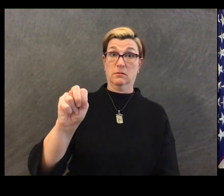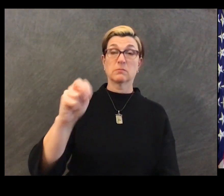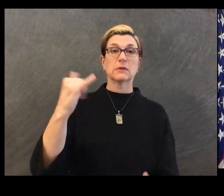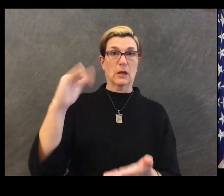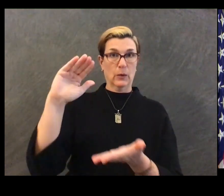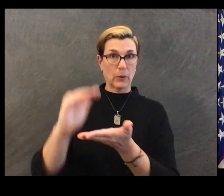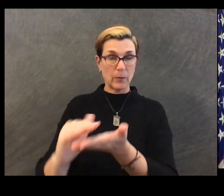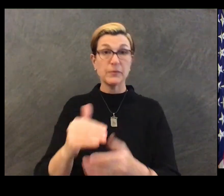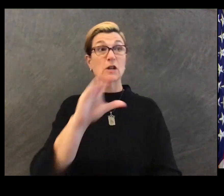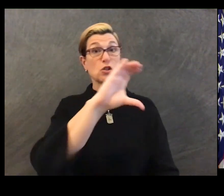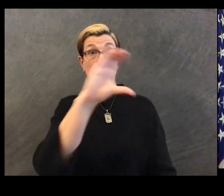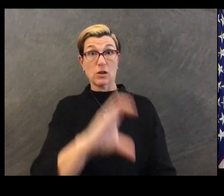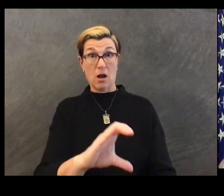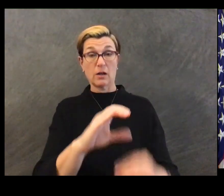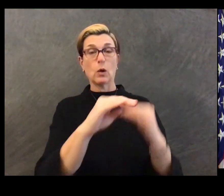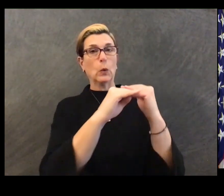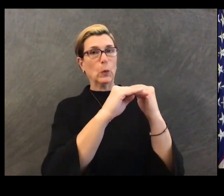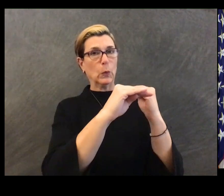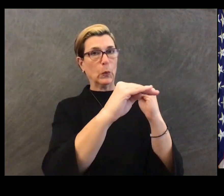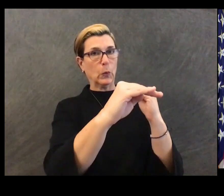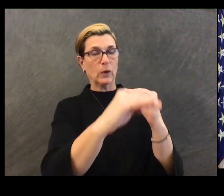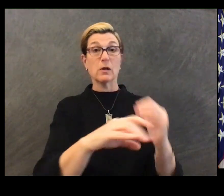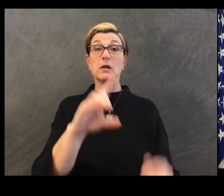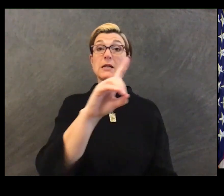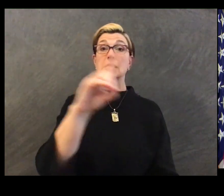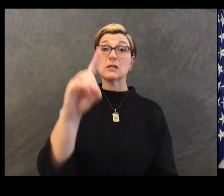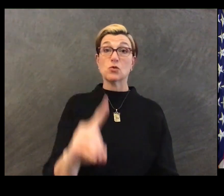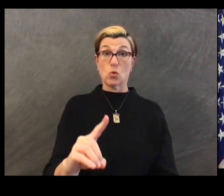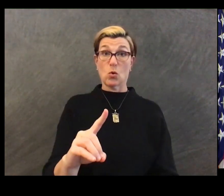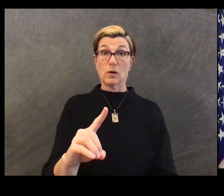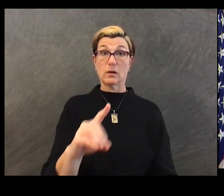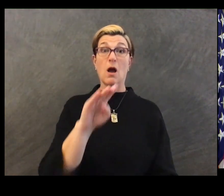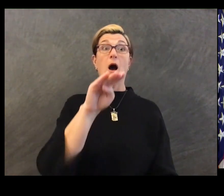flattened which is terrific and Detroit has passed its peak these trends